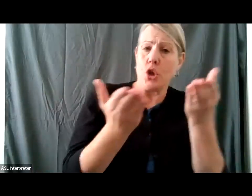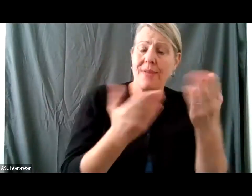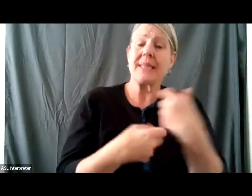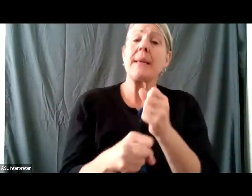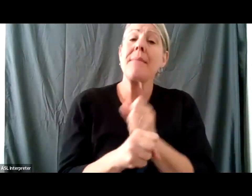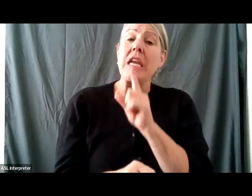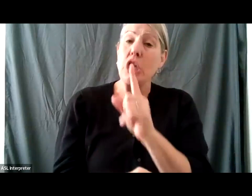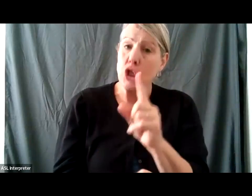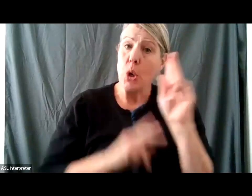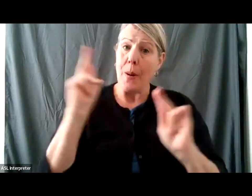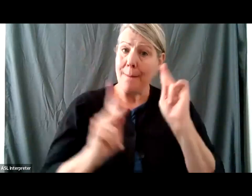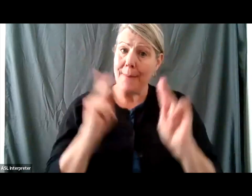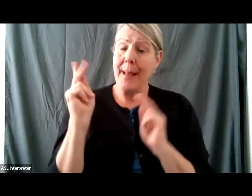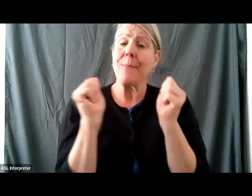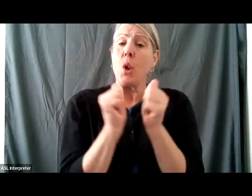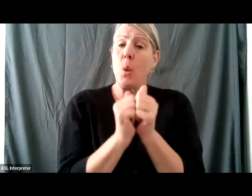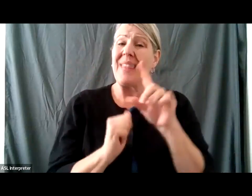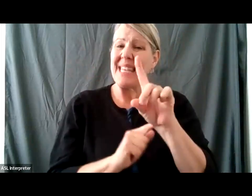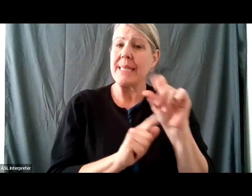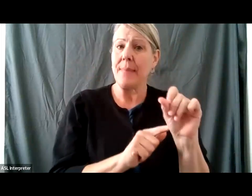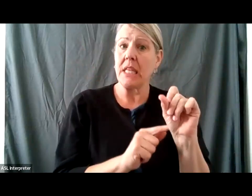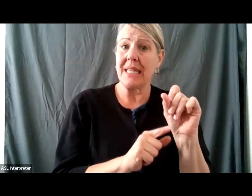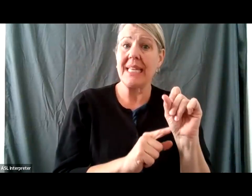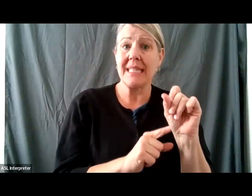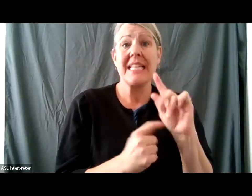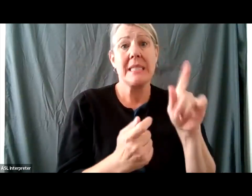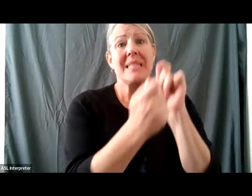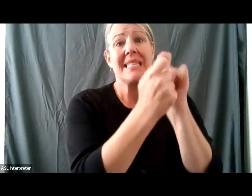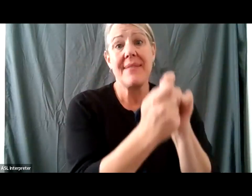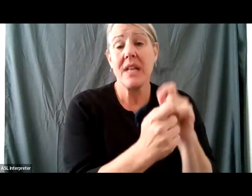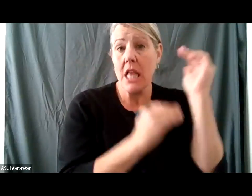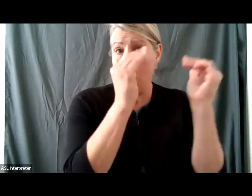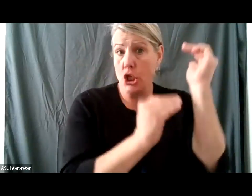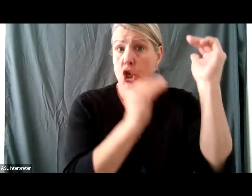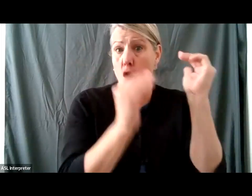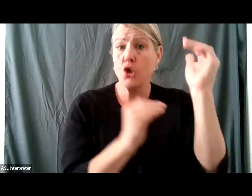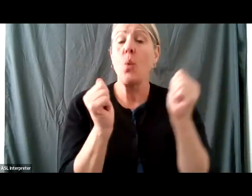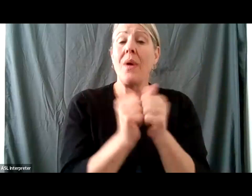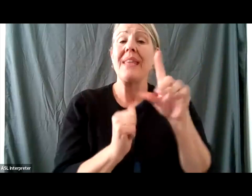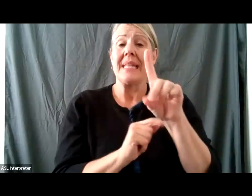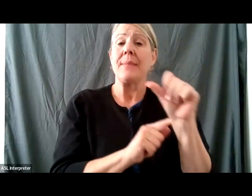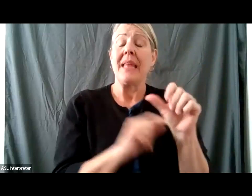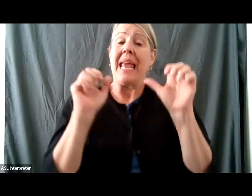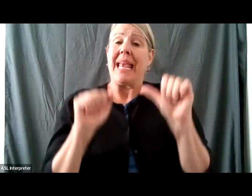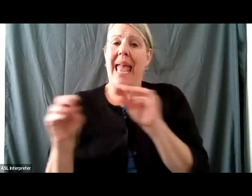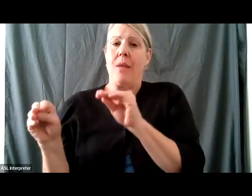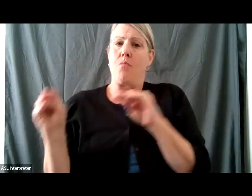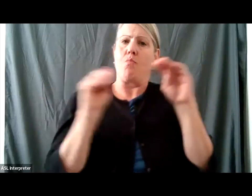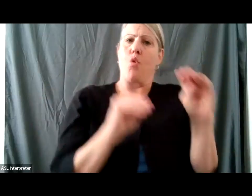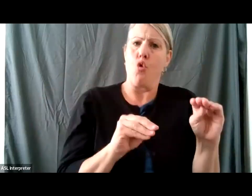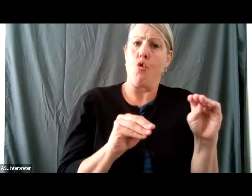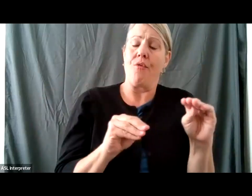especially adults with disabilities -- can for the most part transition on or to use